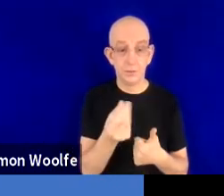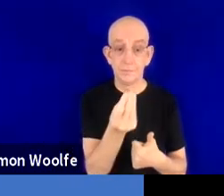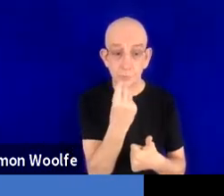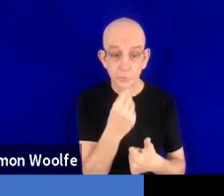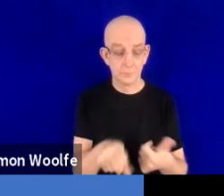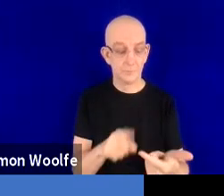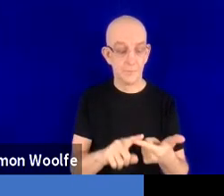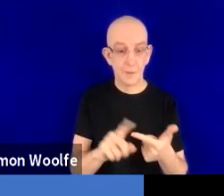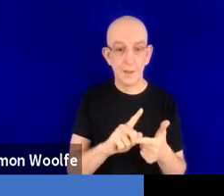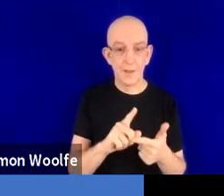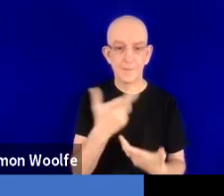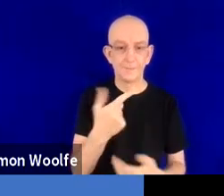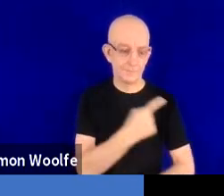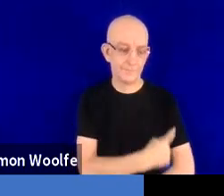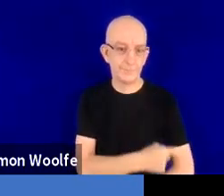Now, how do countries respond?